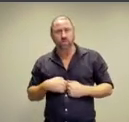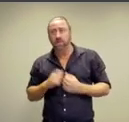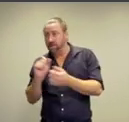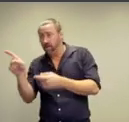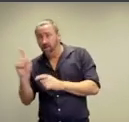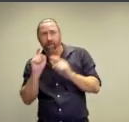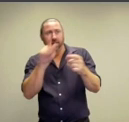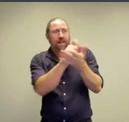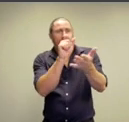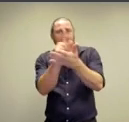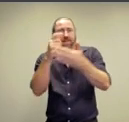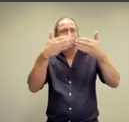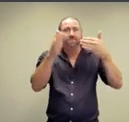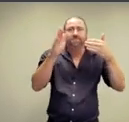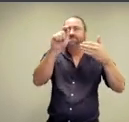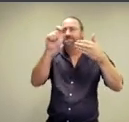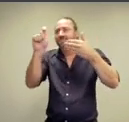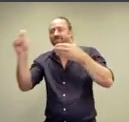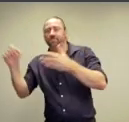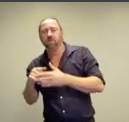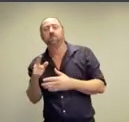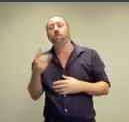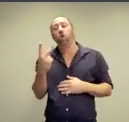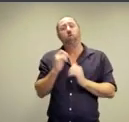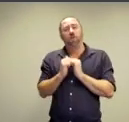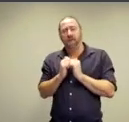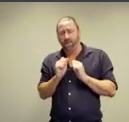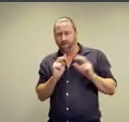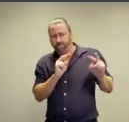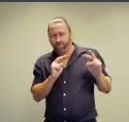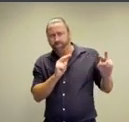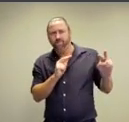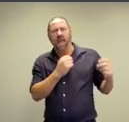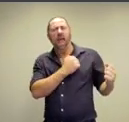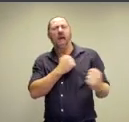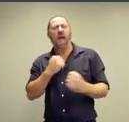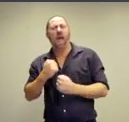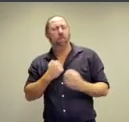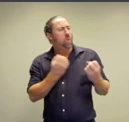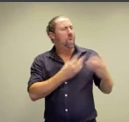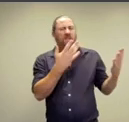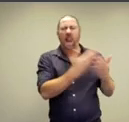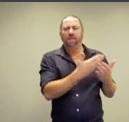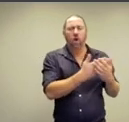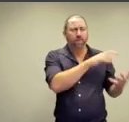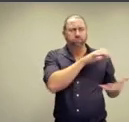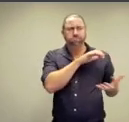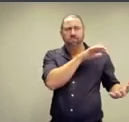door-to-door peddlers, these brothers were always interested in army, in the army surplus items that